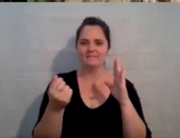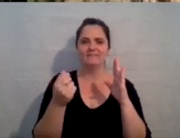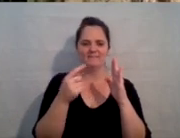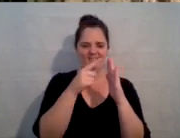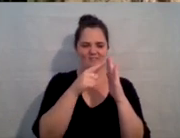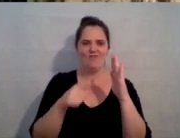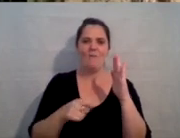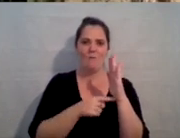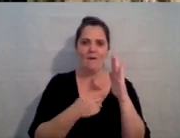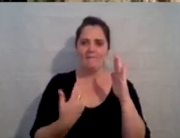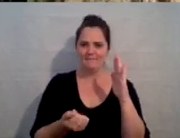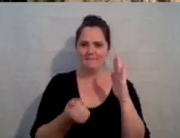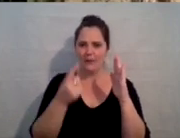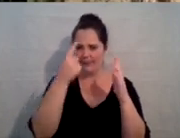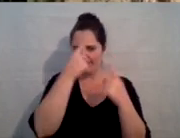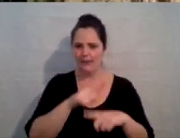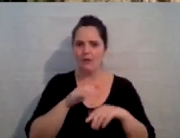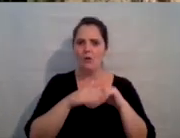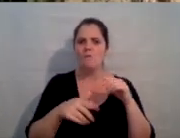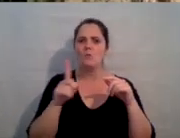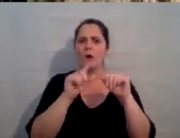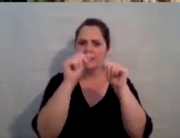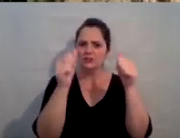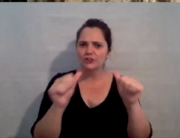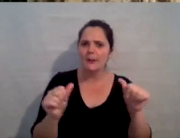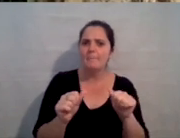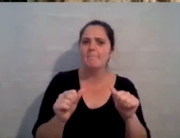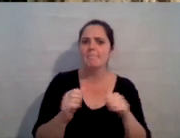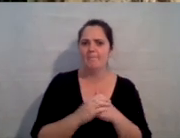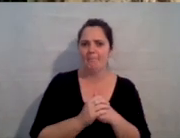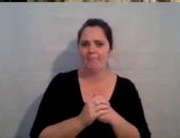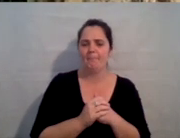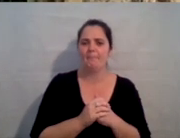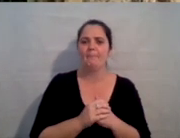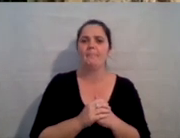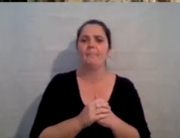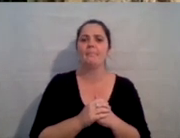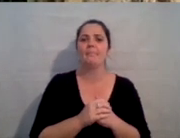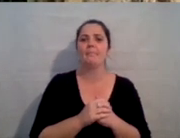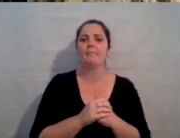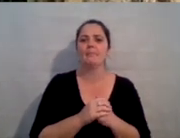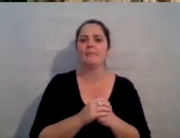and mapping out, sighting that geometric shape in space. Alright now I'm moving on into my – I know I have less than three minutes now –